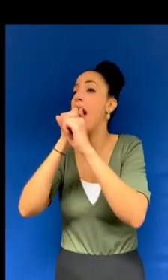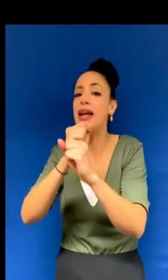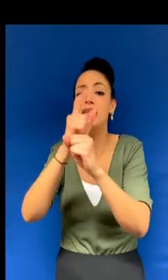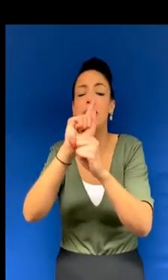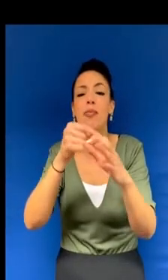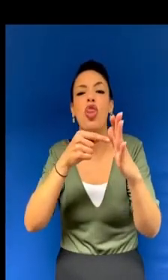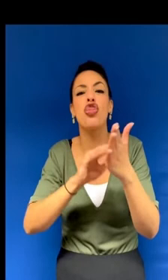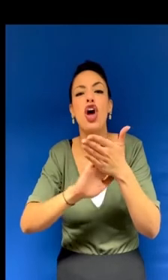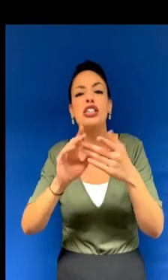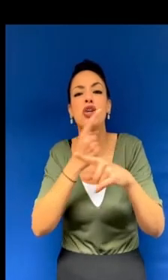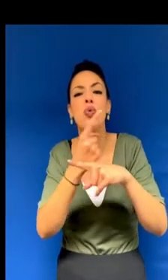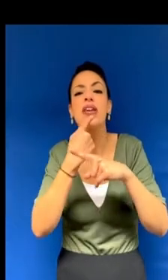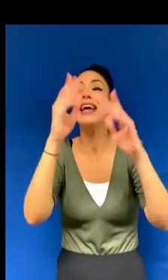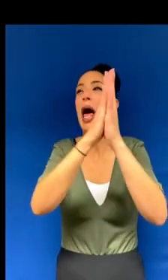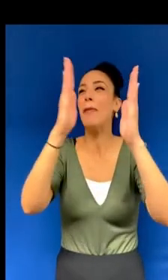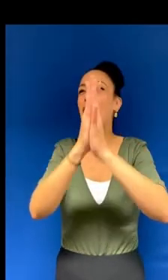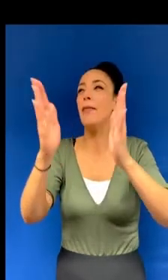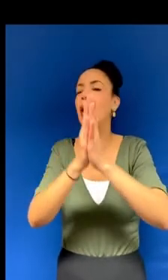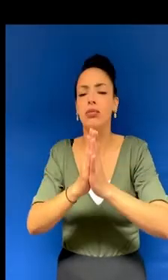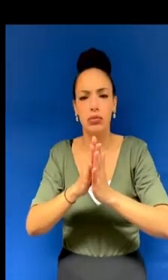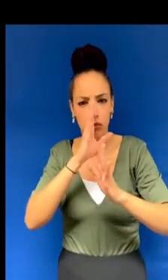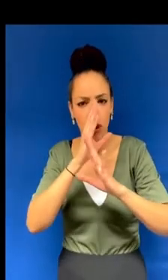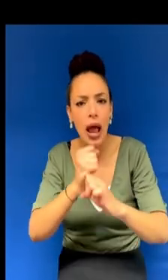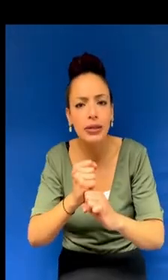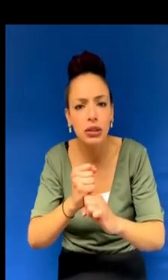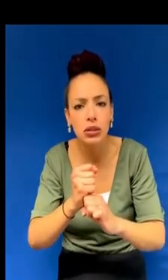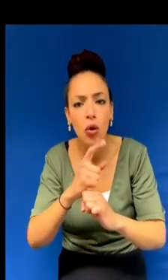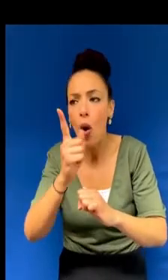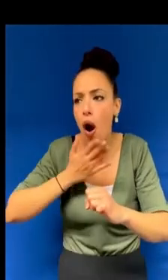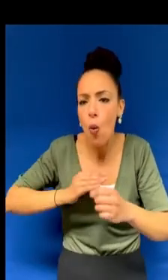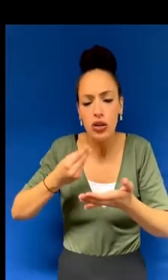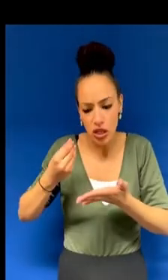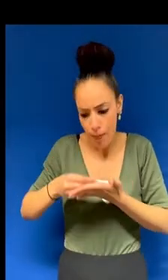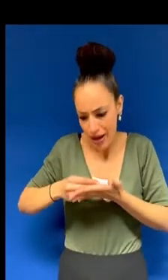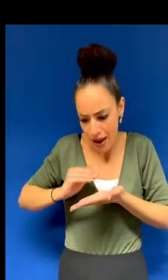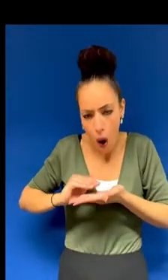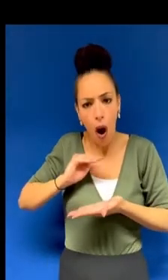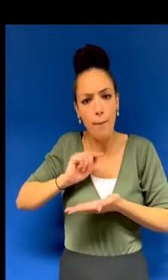and I've now interviewed, I think 28 health workers. Twenty-six have said "I hated the